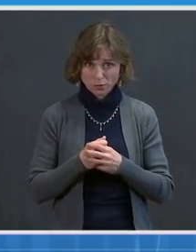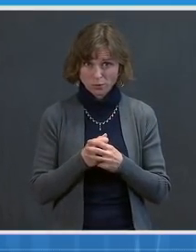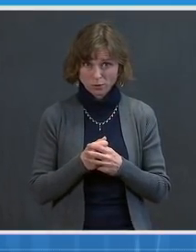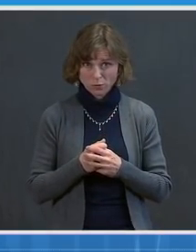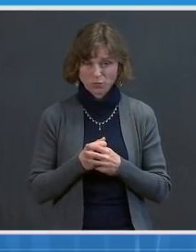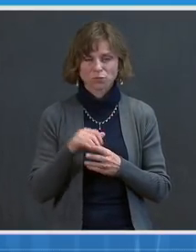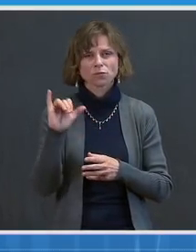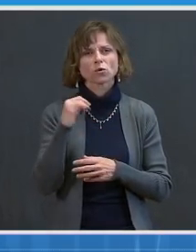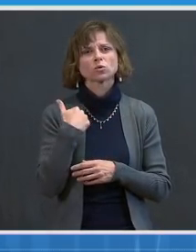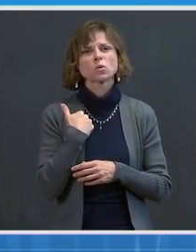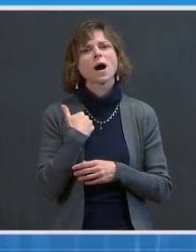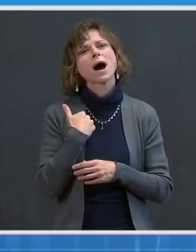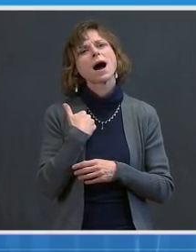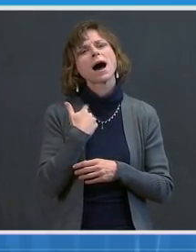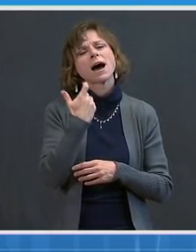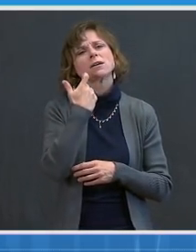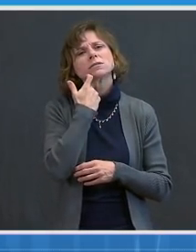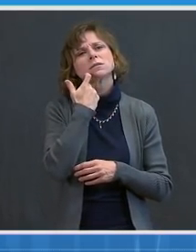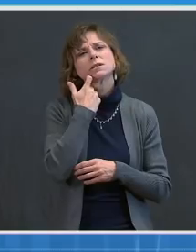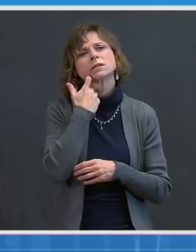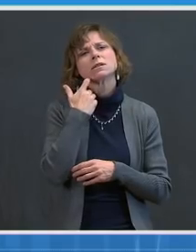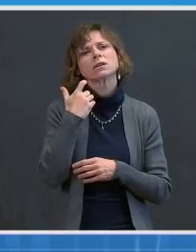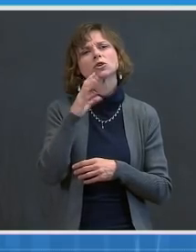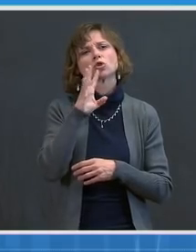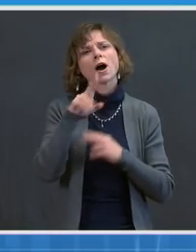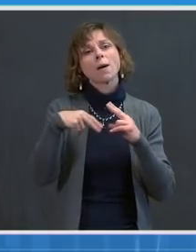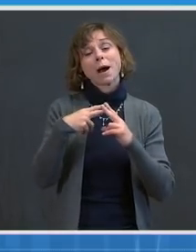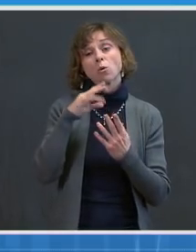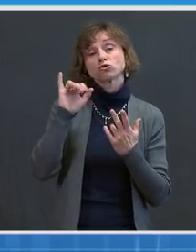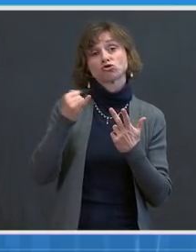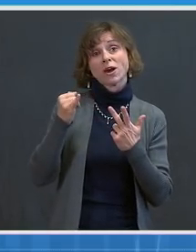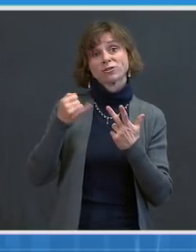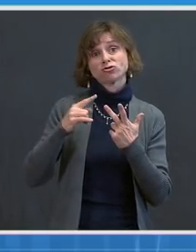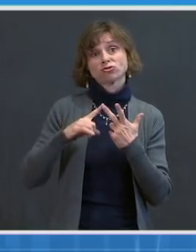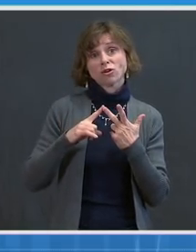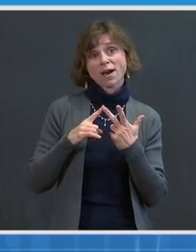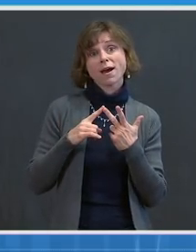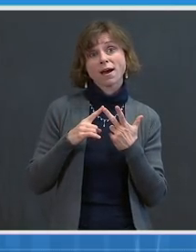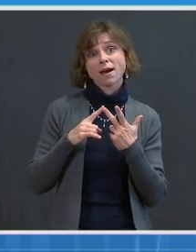when we discussed J&J, the J&J adeno 26 vector